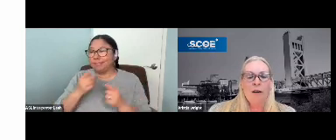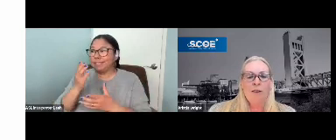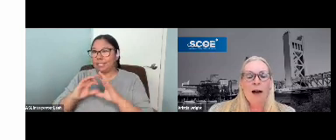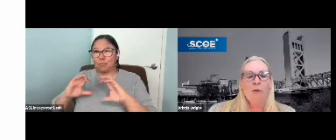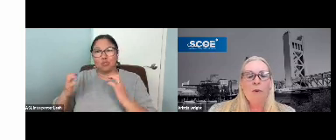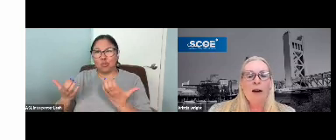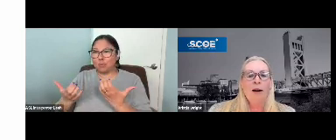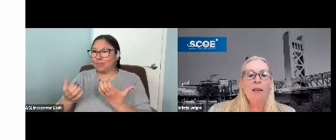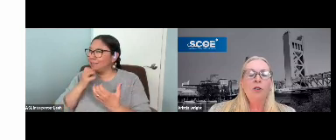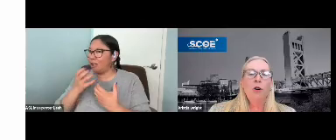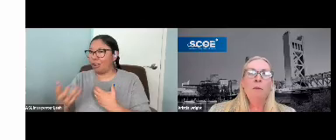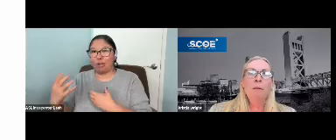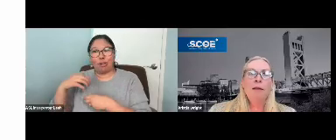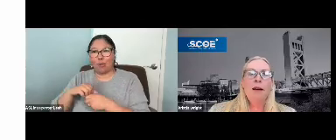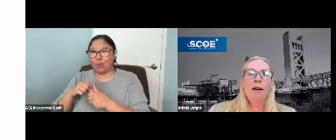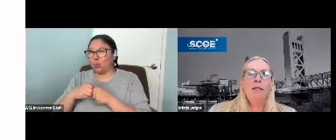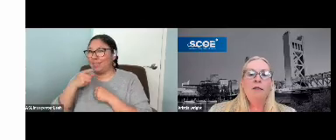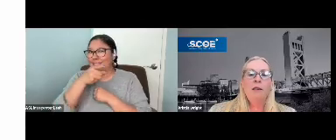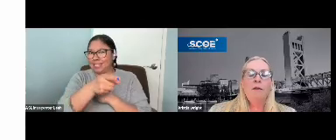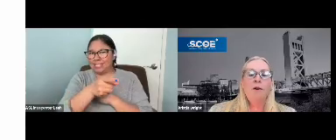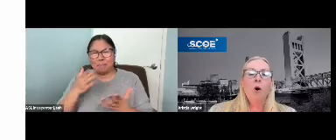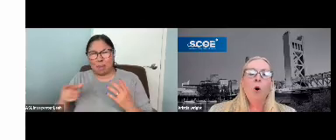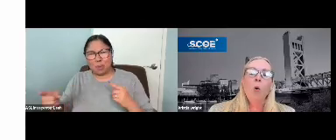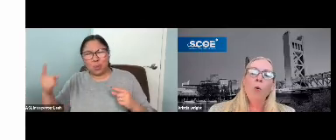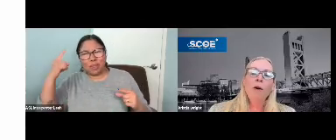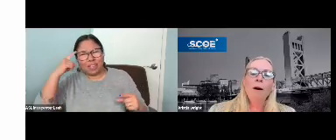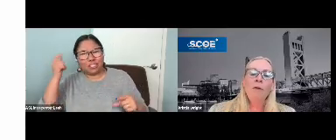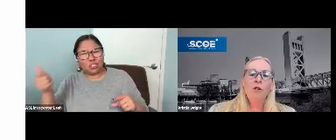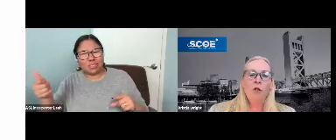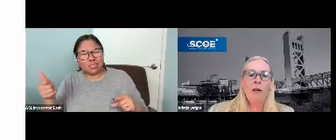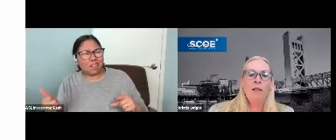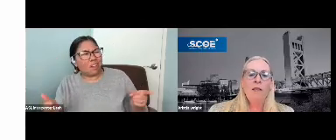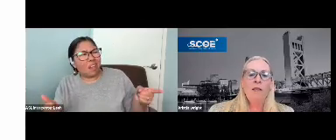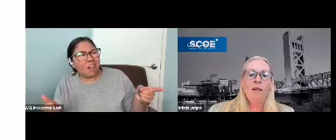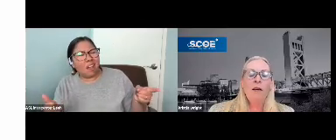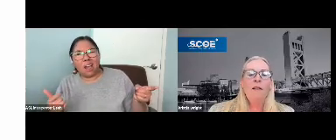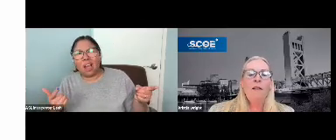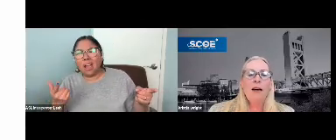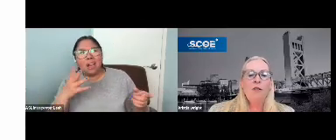alternative pathway. And so, you may be thinking to yourself, well, what about the students that